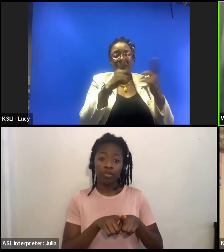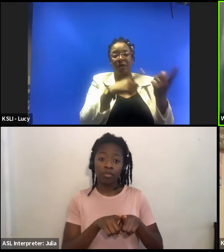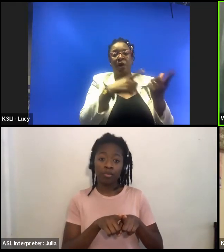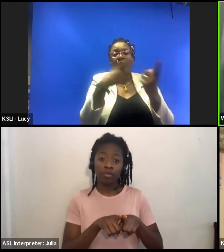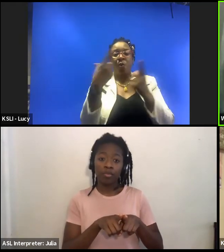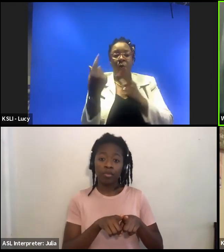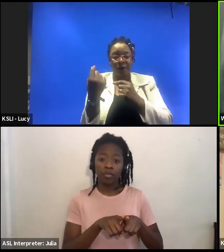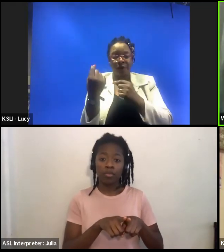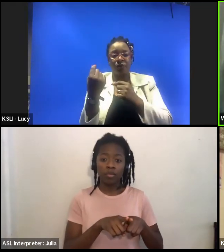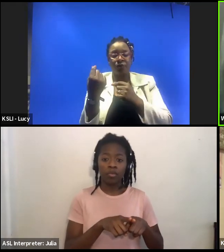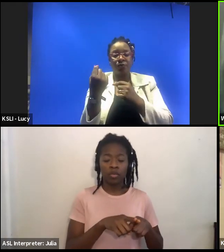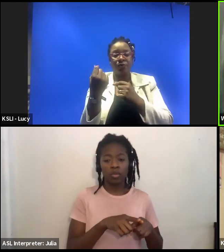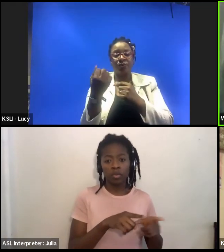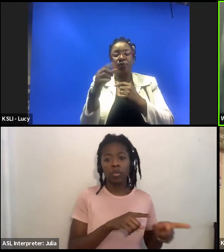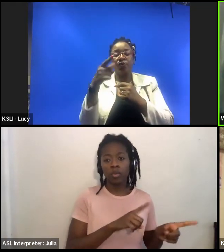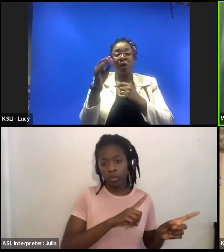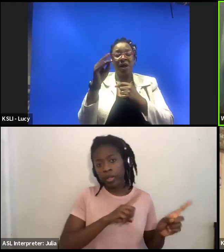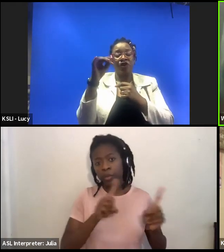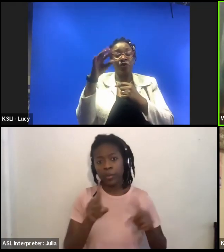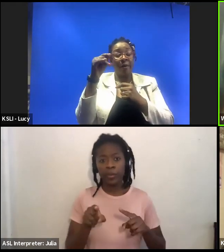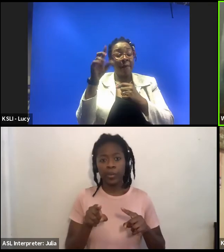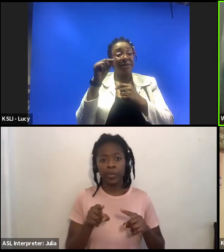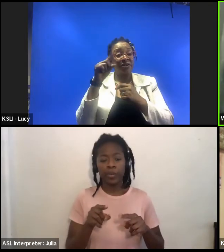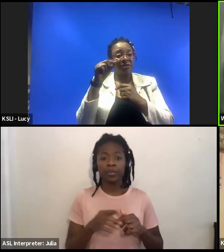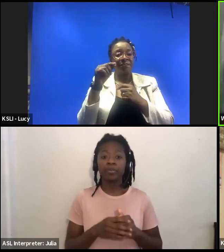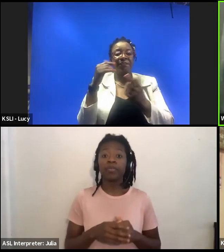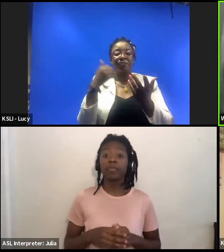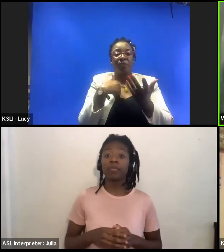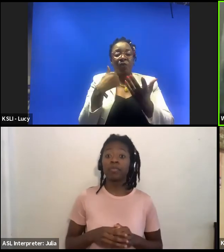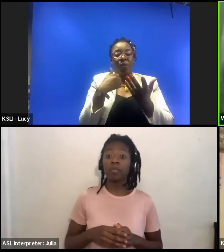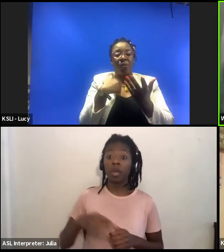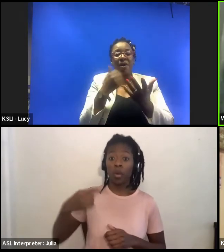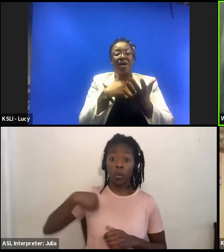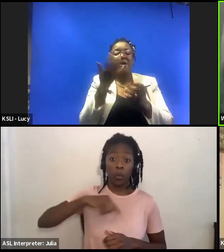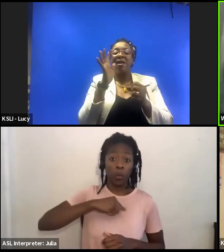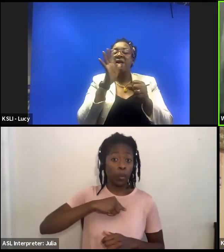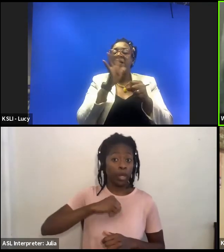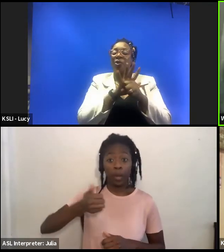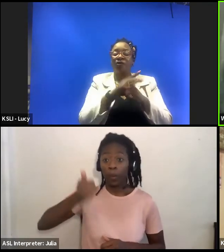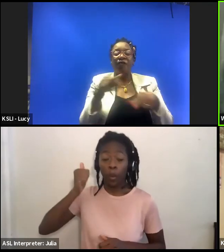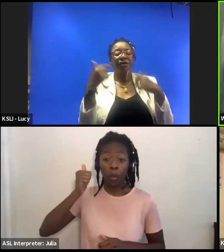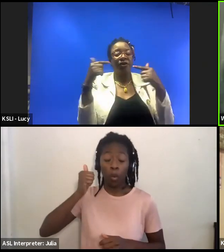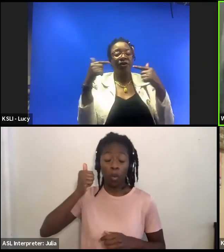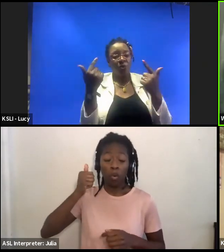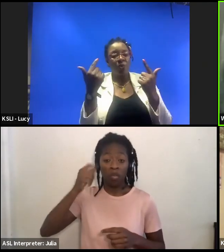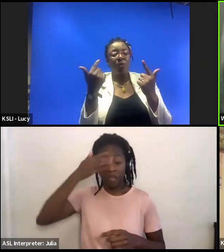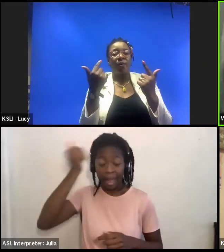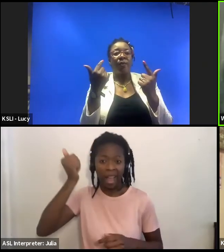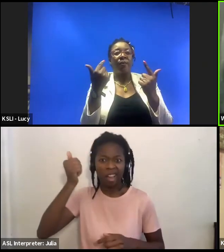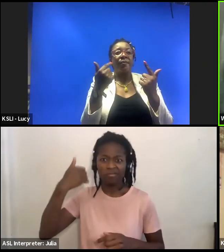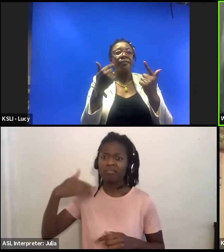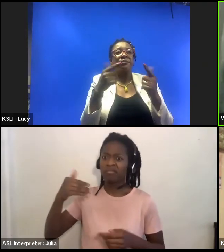So yeah, "We Won't Forget" ended up getting a lot of critical acclaim. It went to festivals like Ubumuntu,